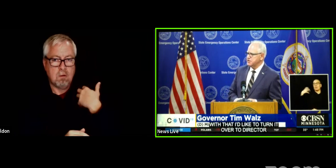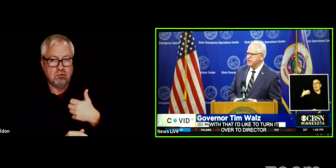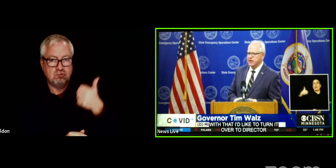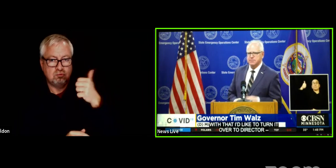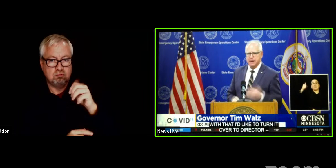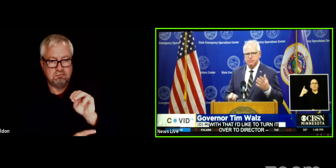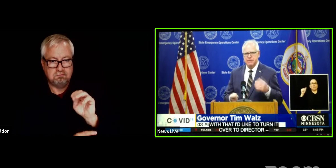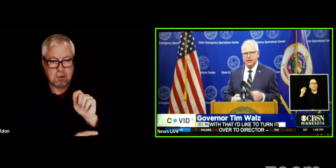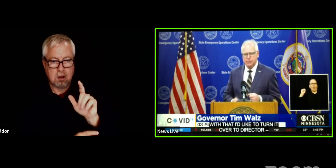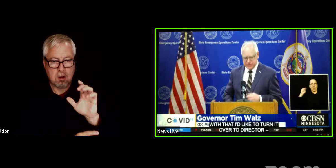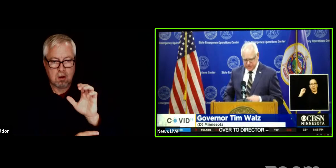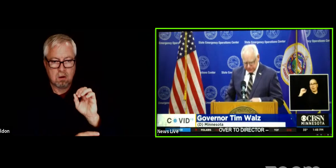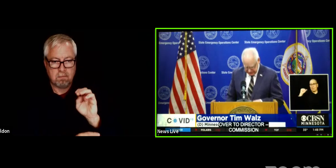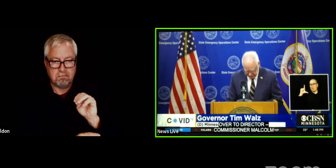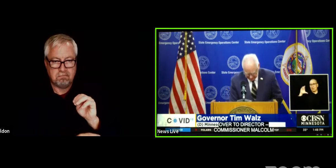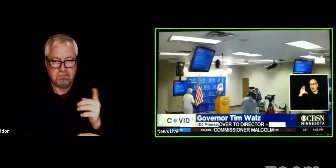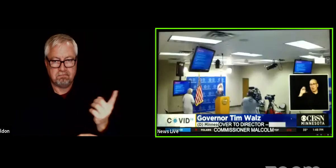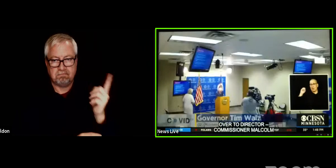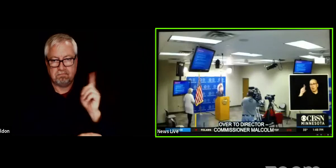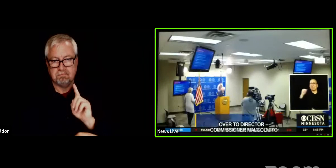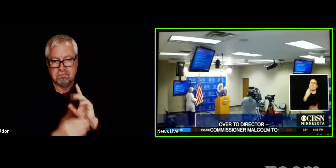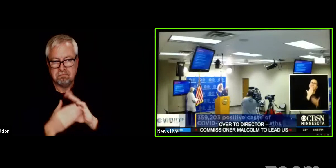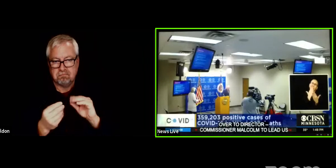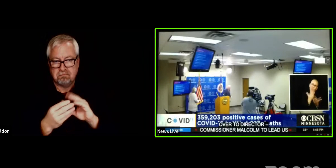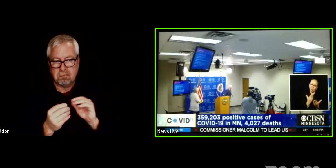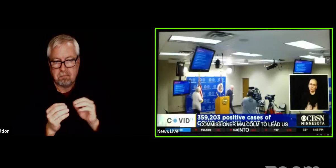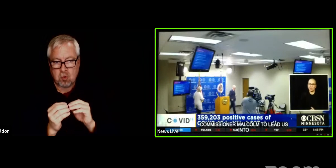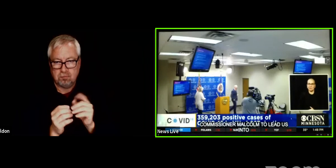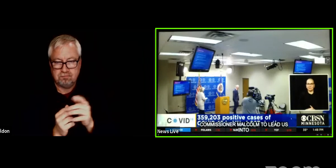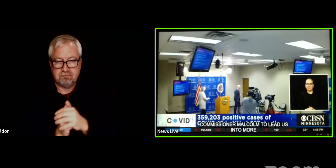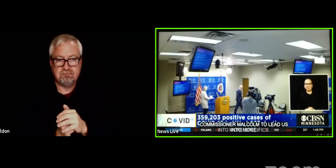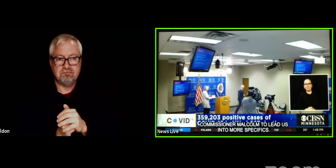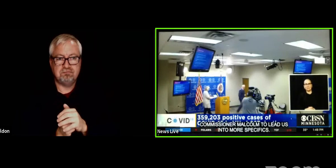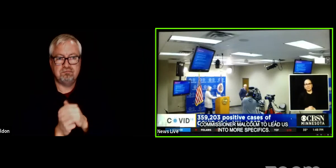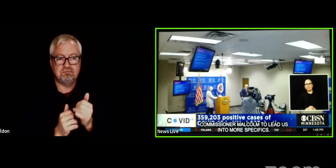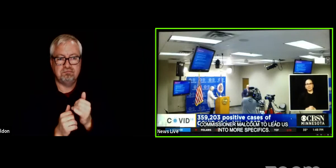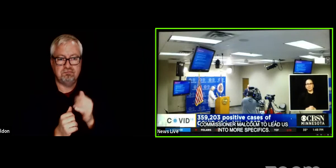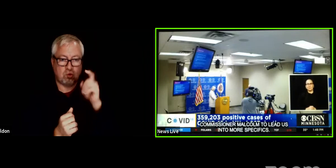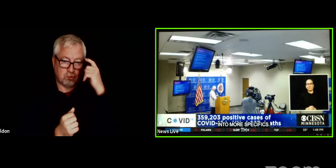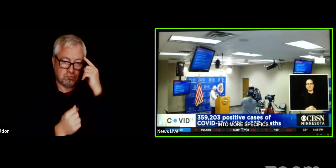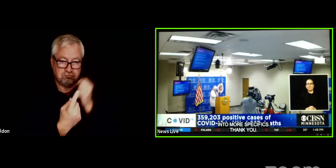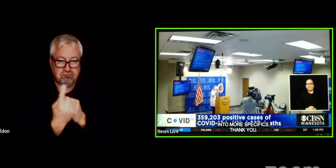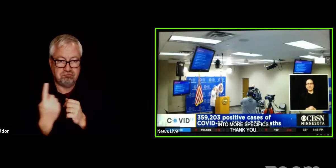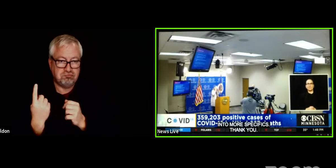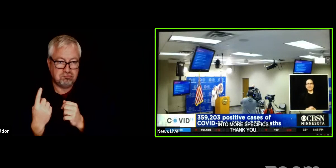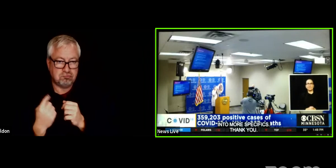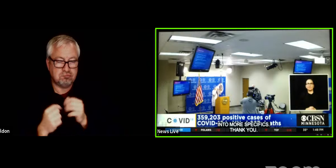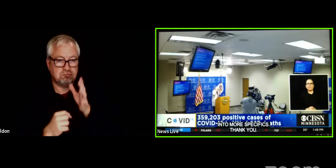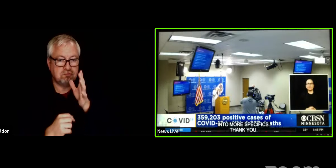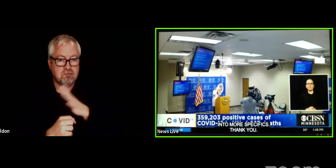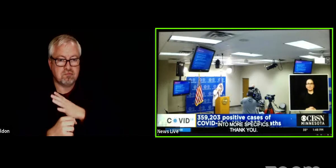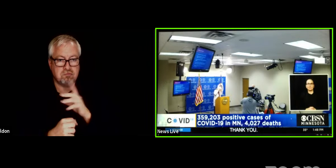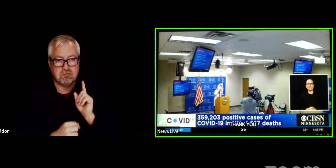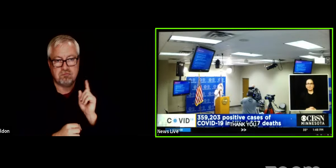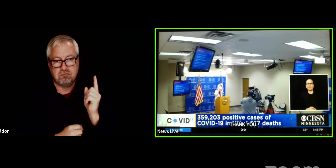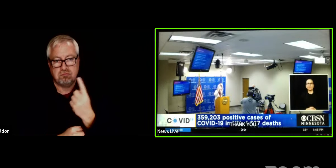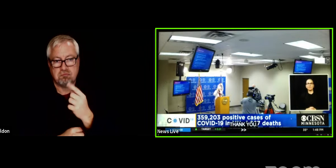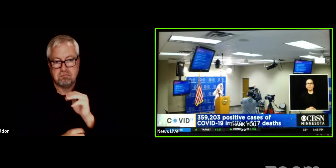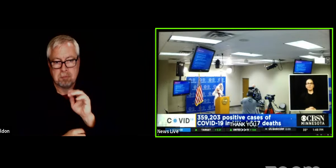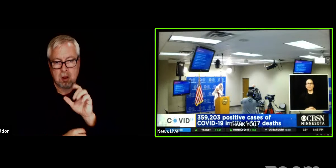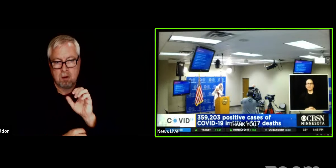SPECIFICS BUT THANK YOU, MINNESOTANS.